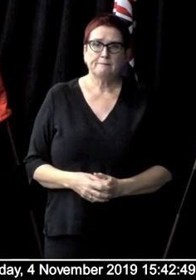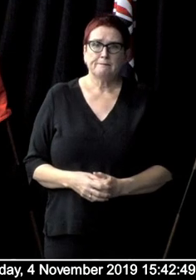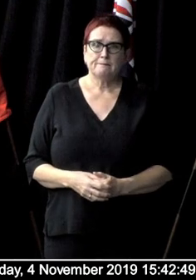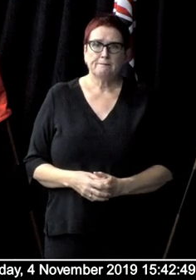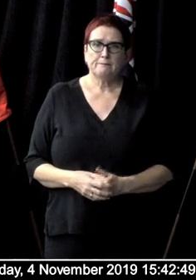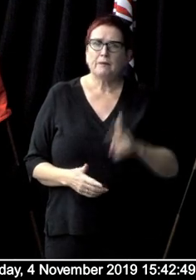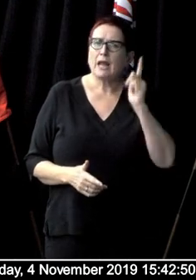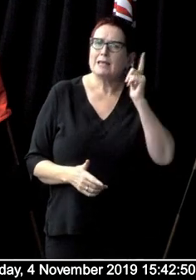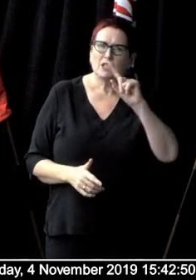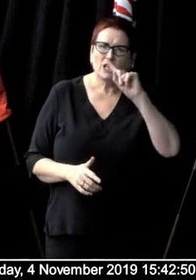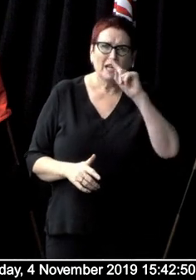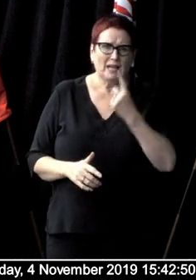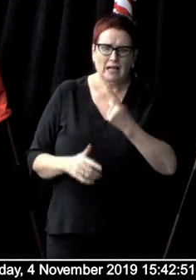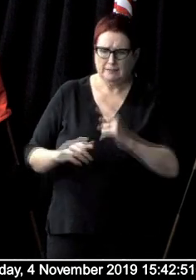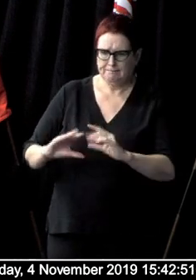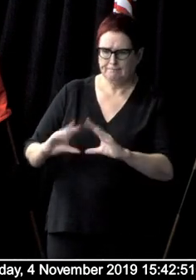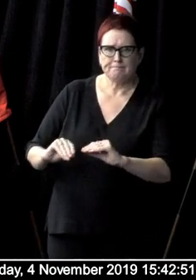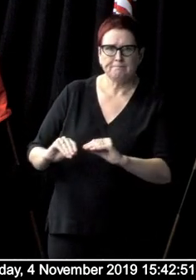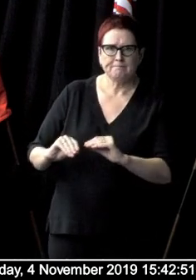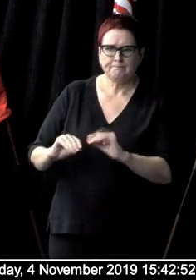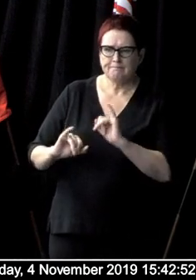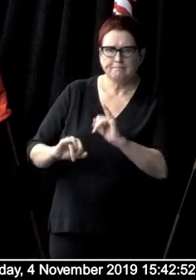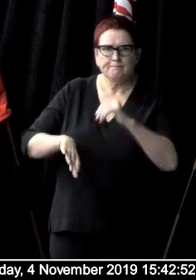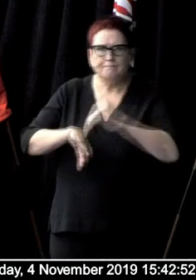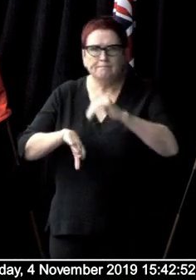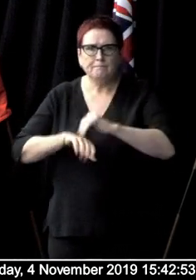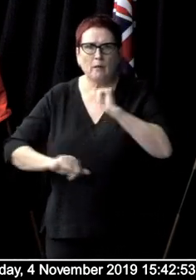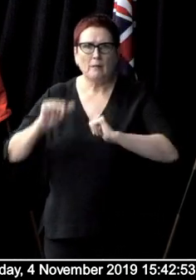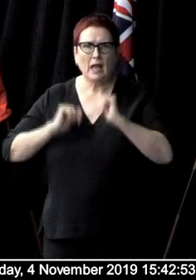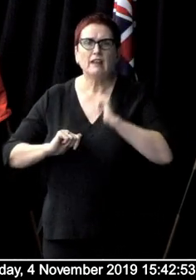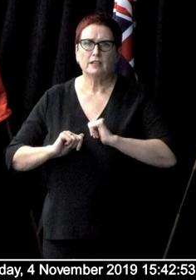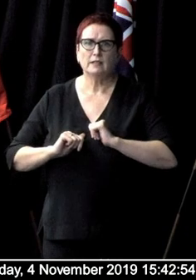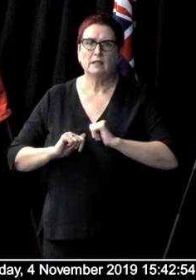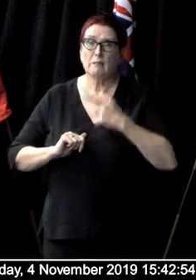misbehaviour during the school term. Thank you.